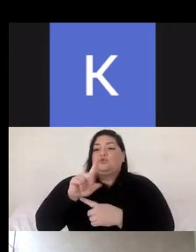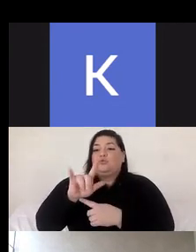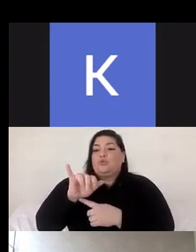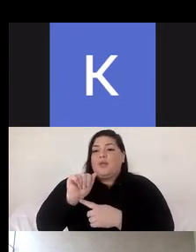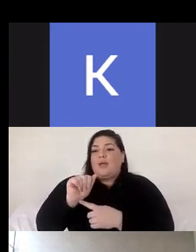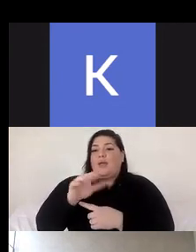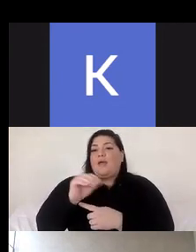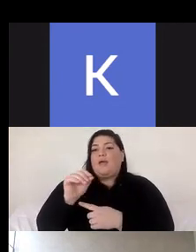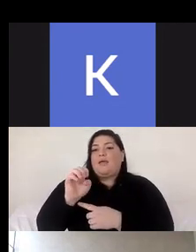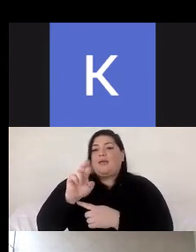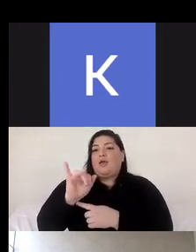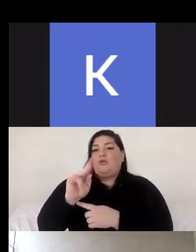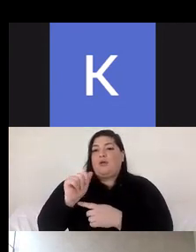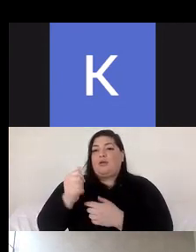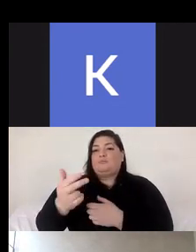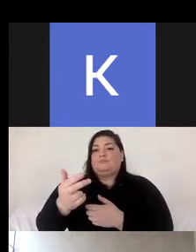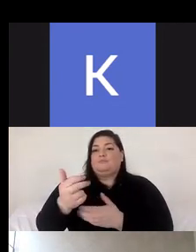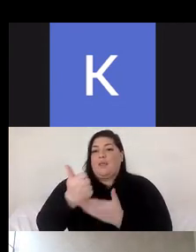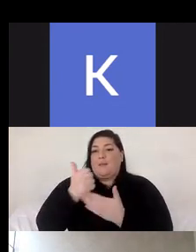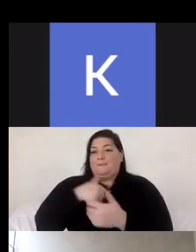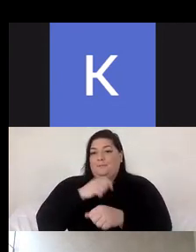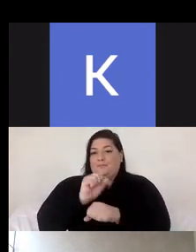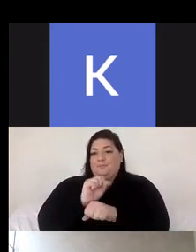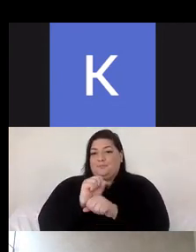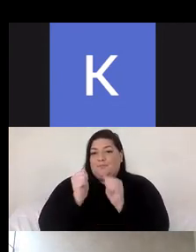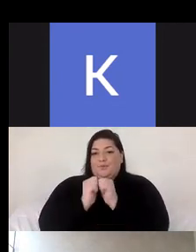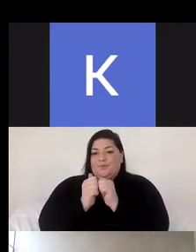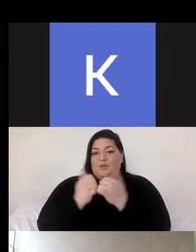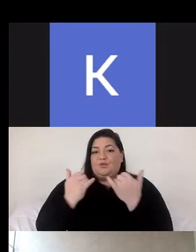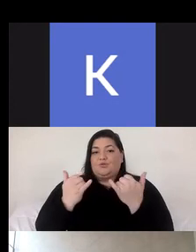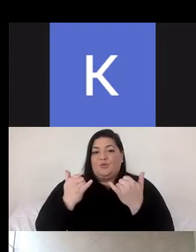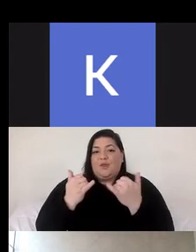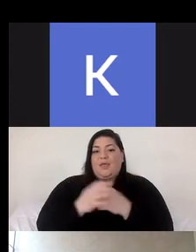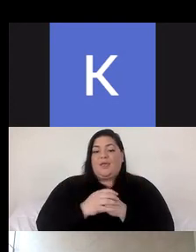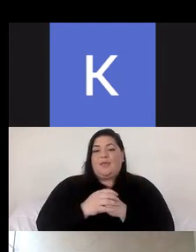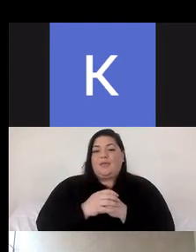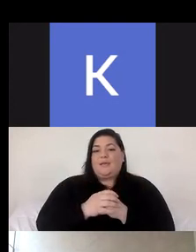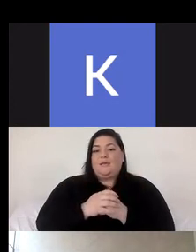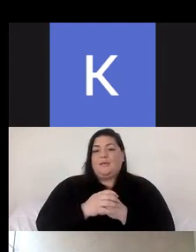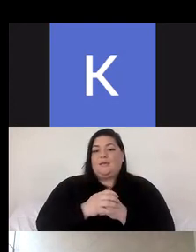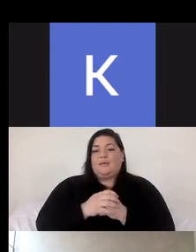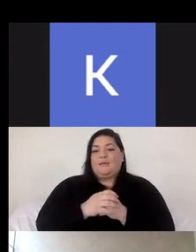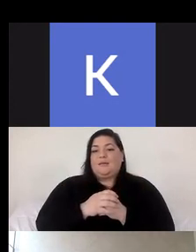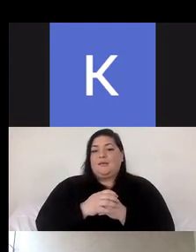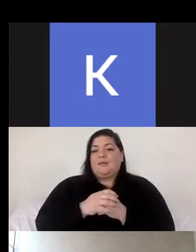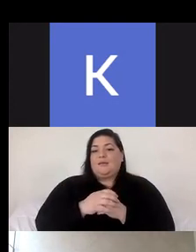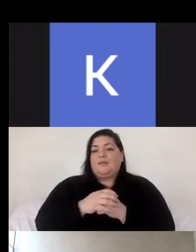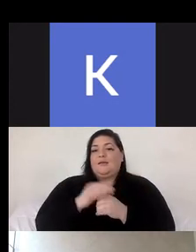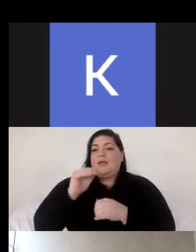for joining me, and to TA2TA all of our wonderful interpreters